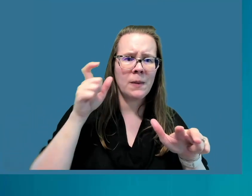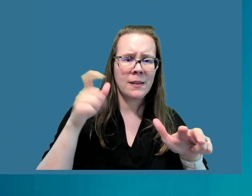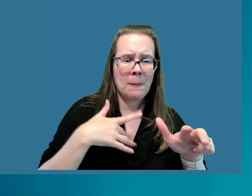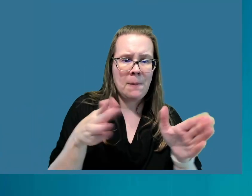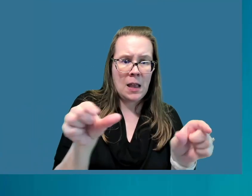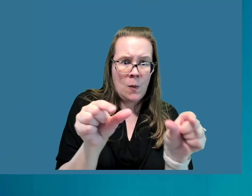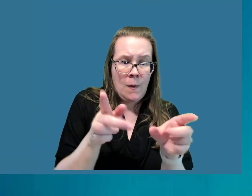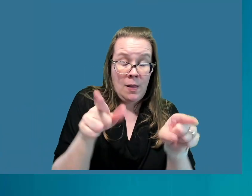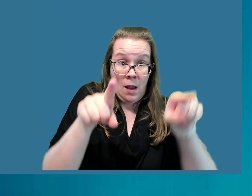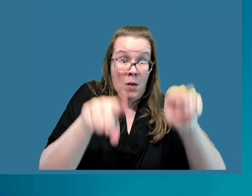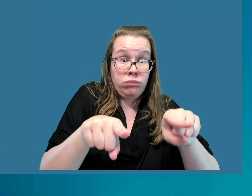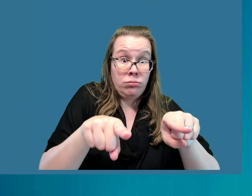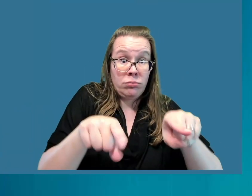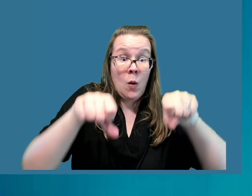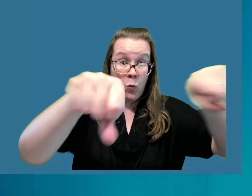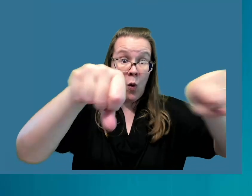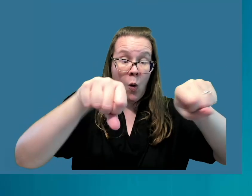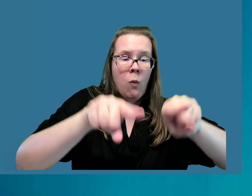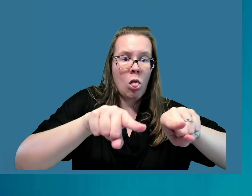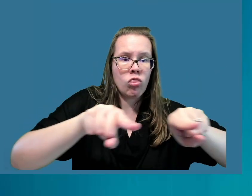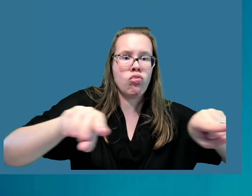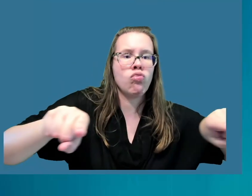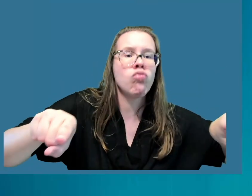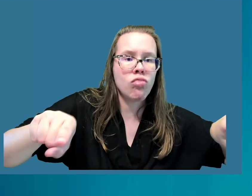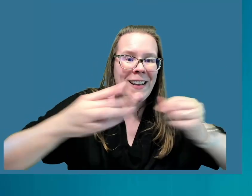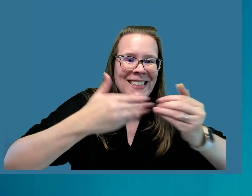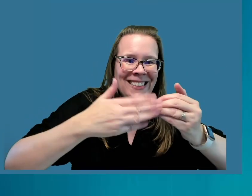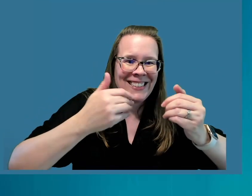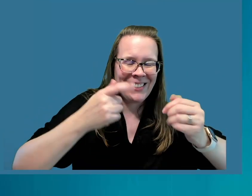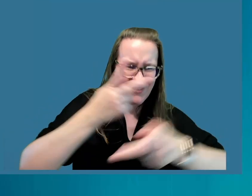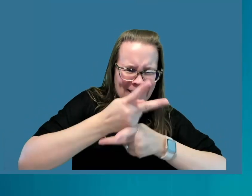and I have that linked at the bottom of the blog. But then you set those side by side, and you roll